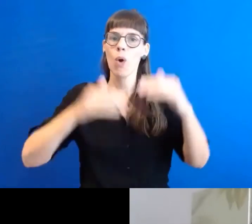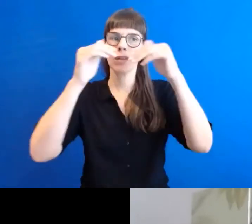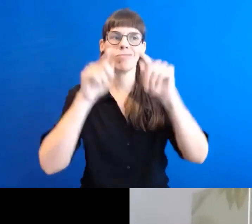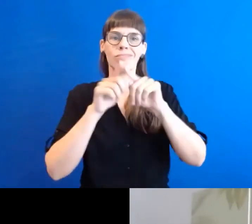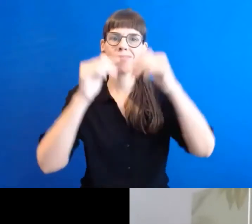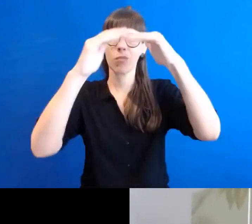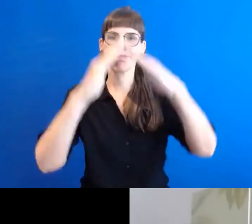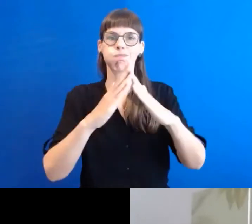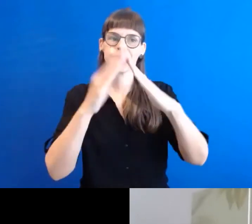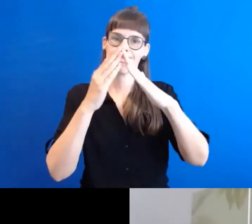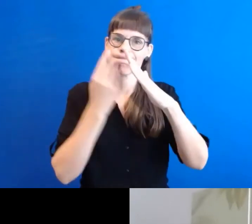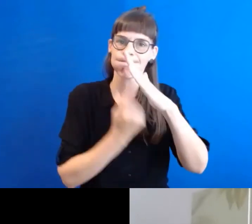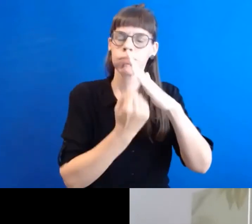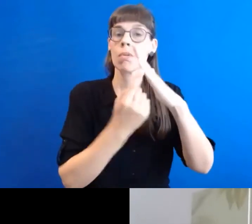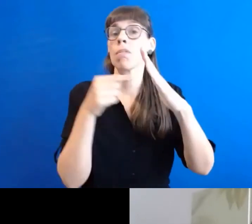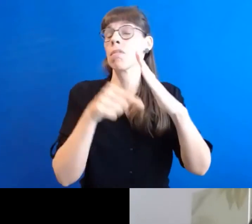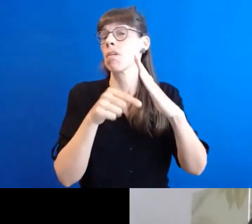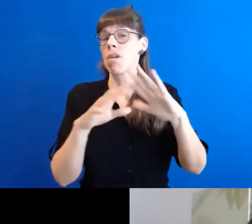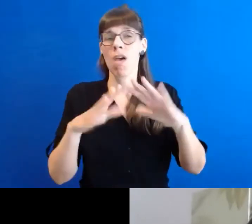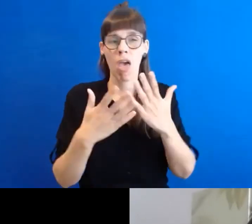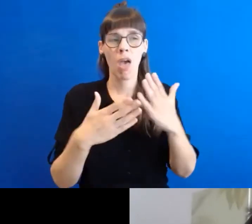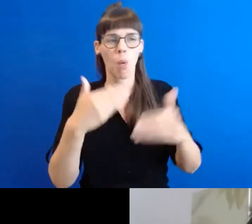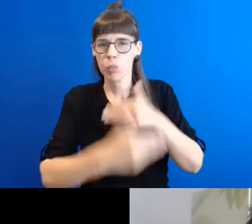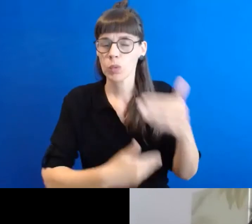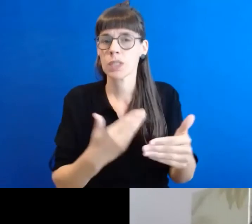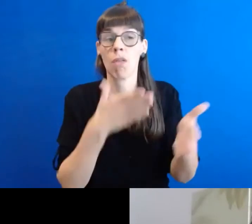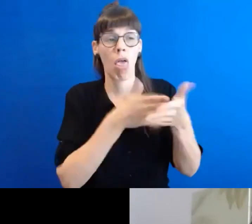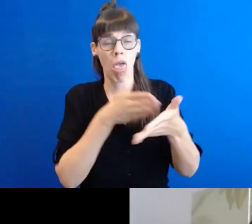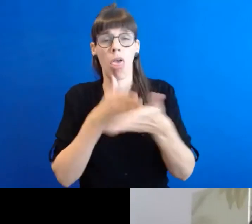services but registration, international protection, asylum